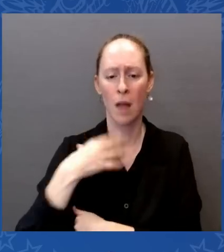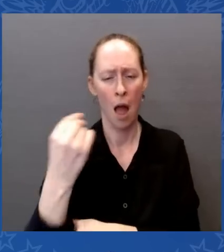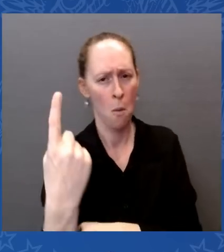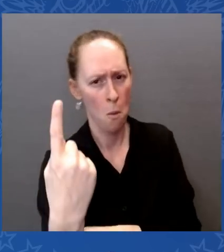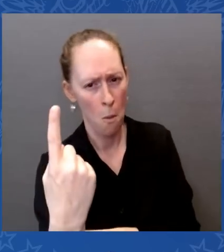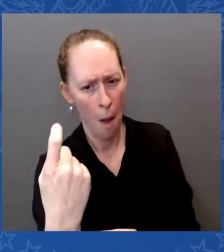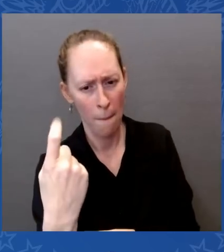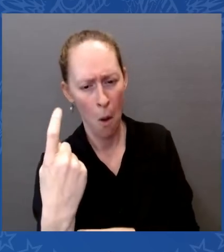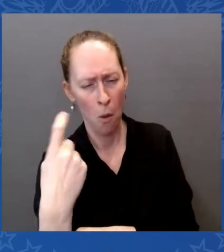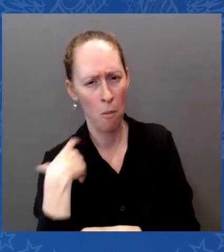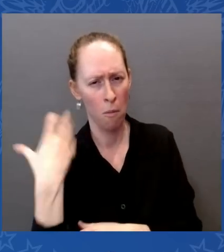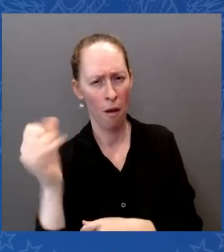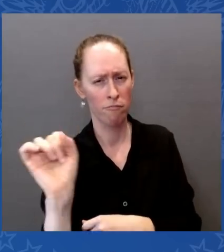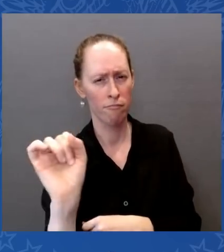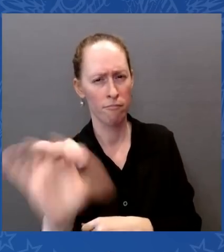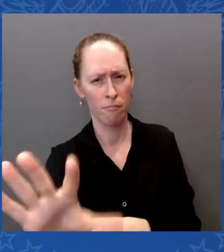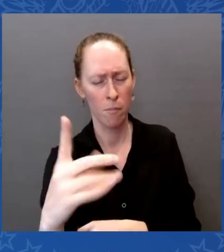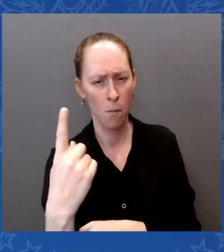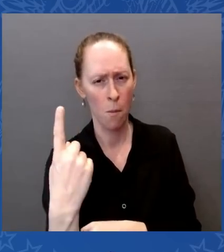you want to ask me about the midterms.